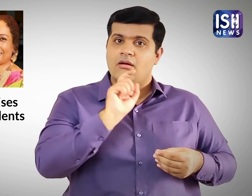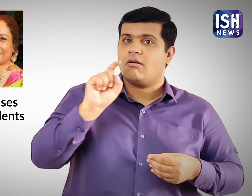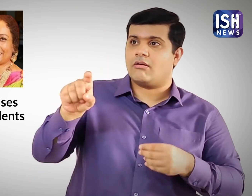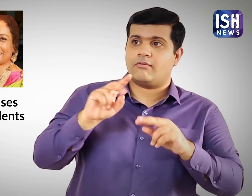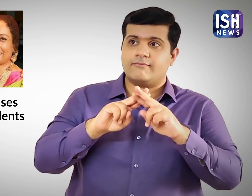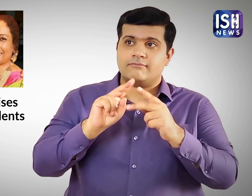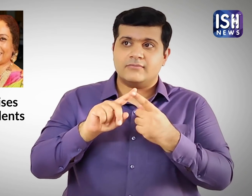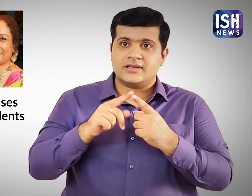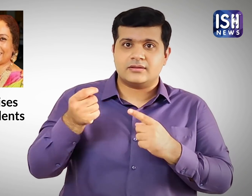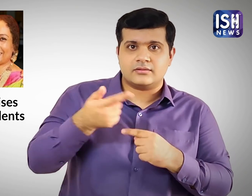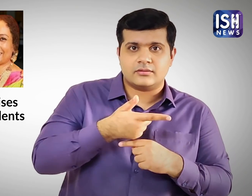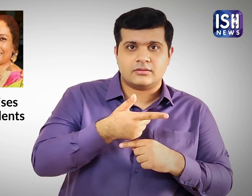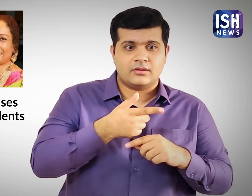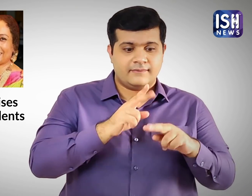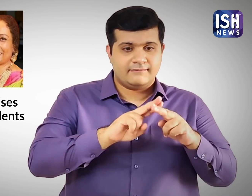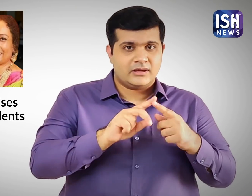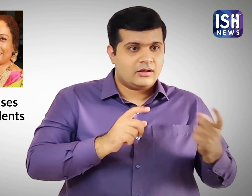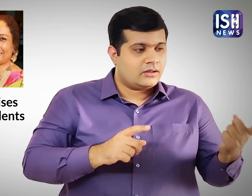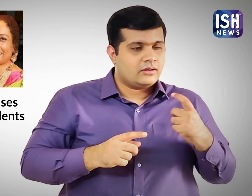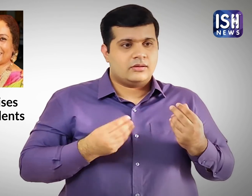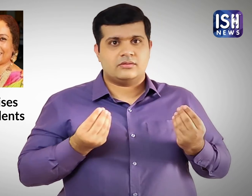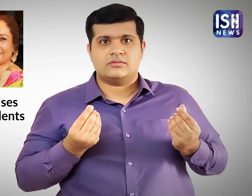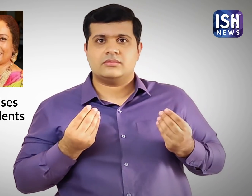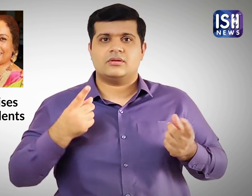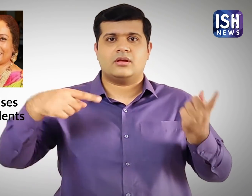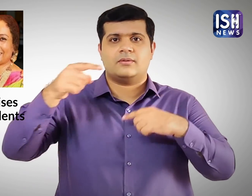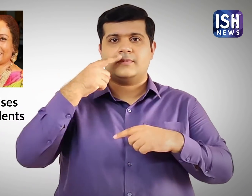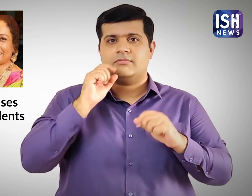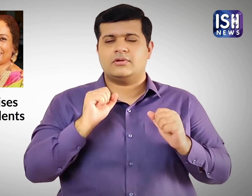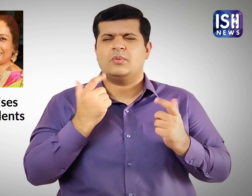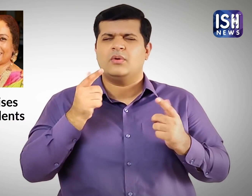as they would have to pay the school fees.